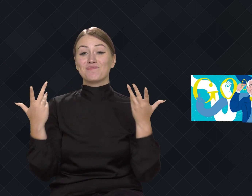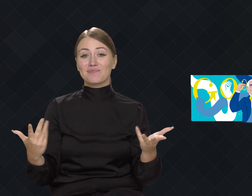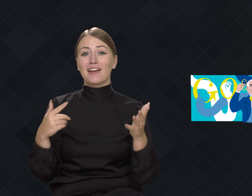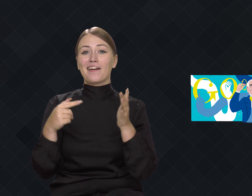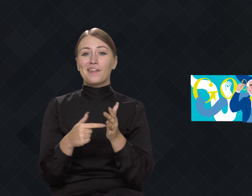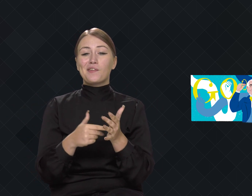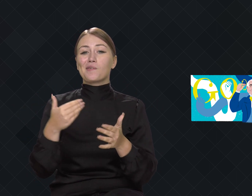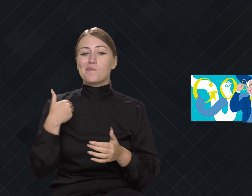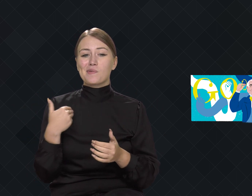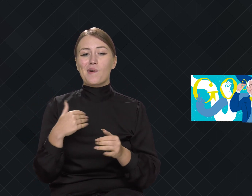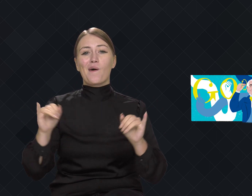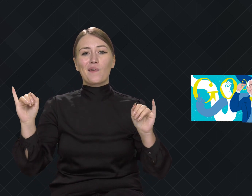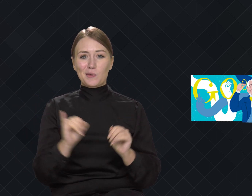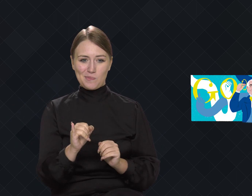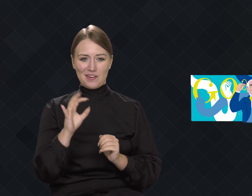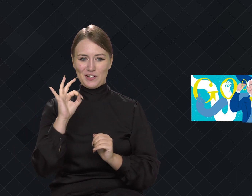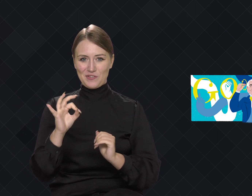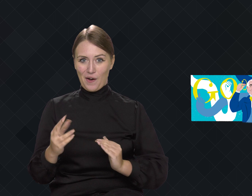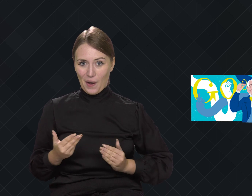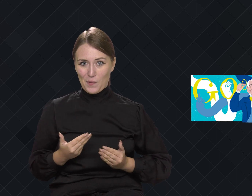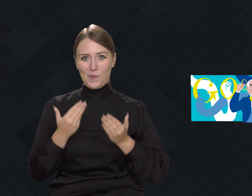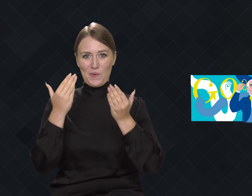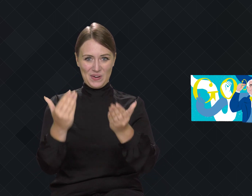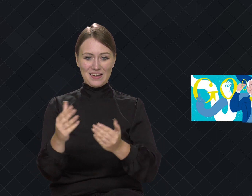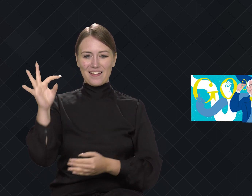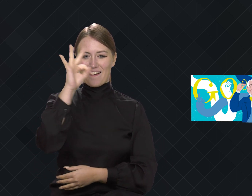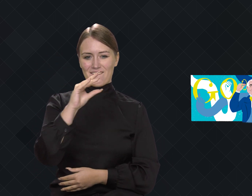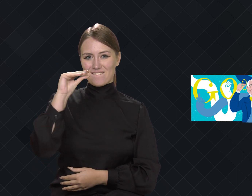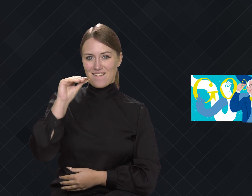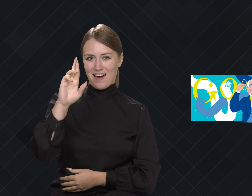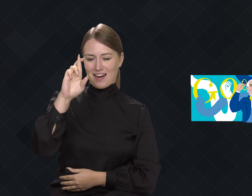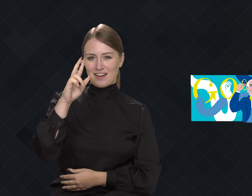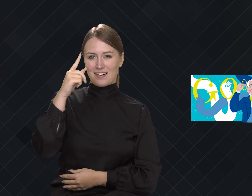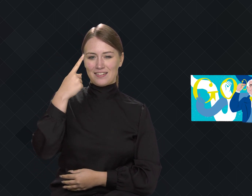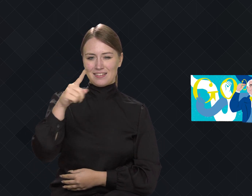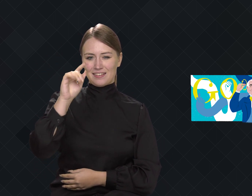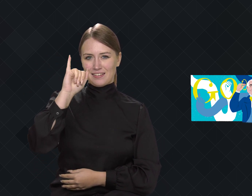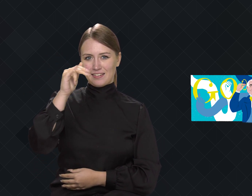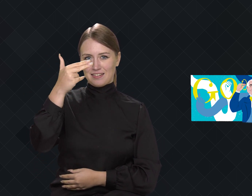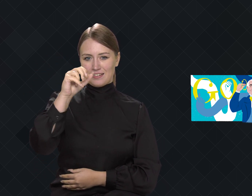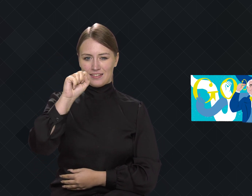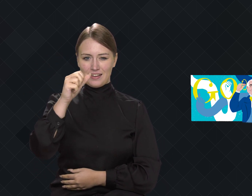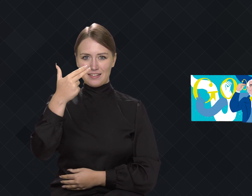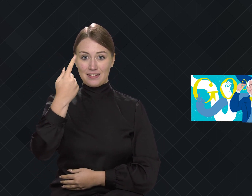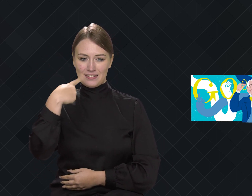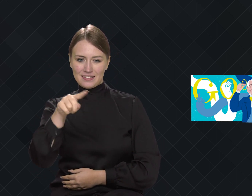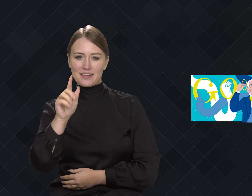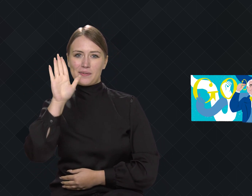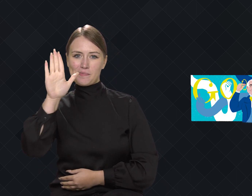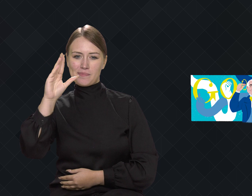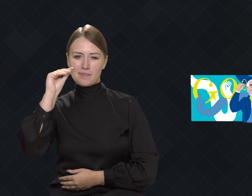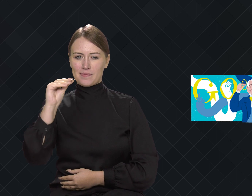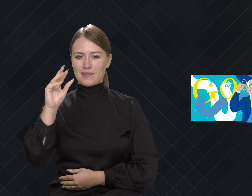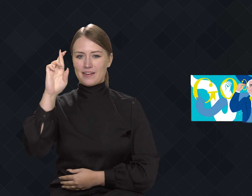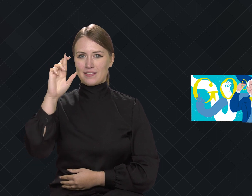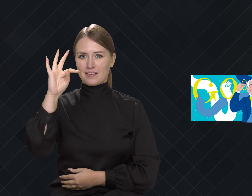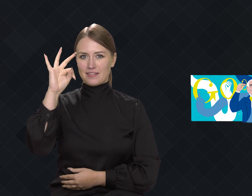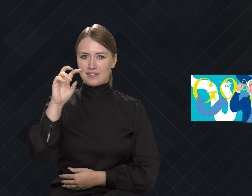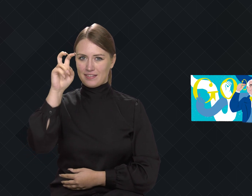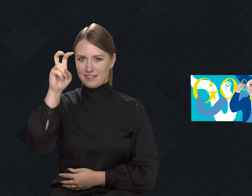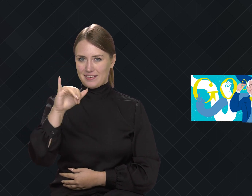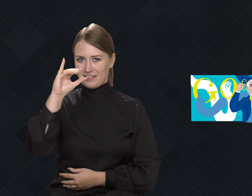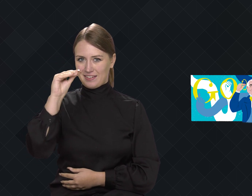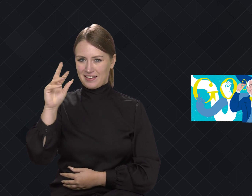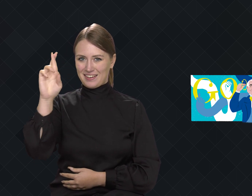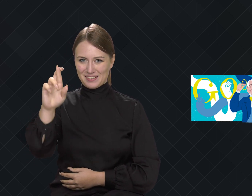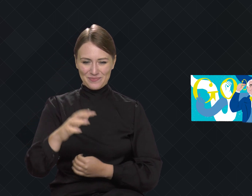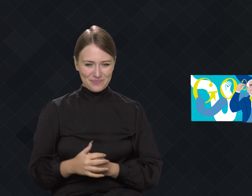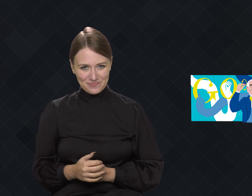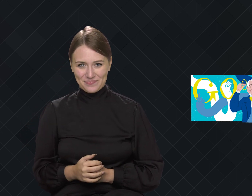Because it was the anniversary of Ferdinand Berthier's birth.